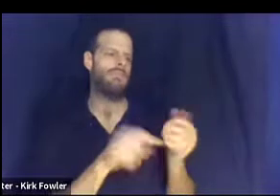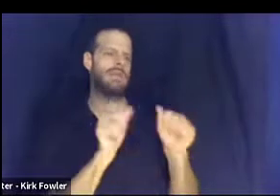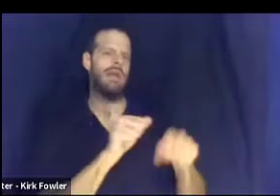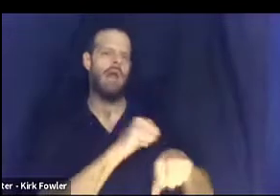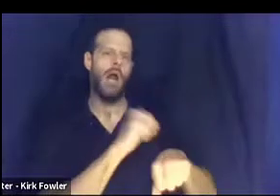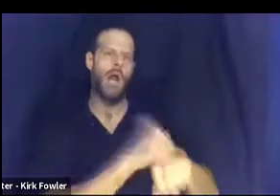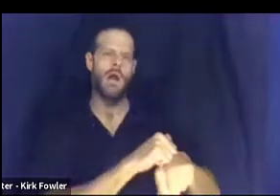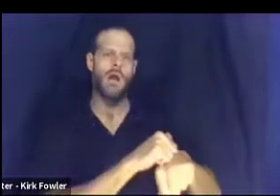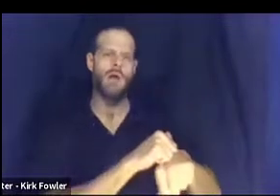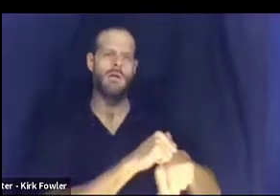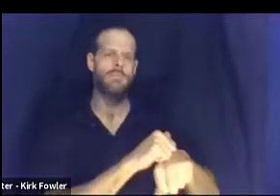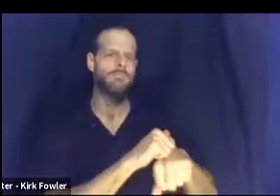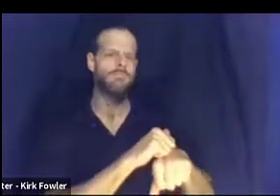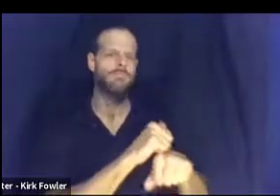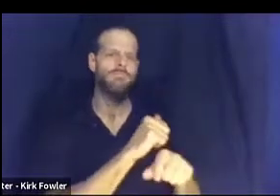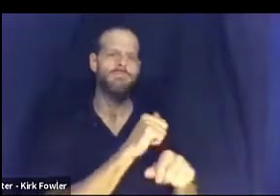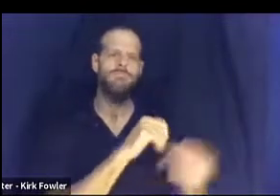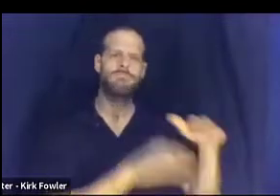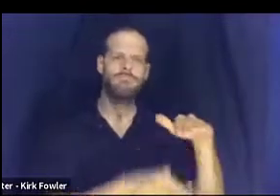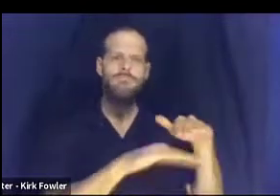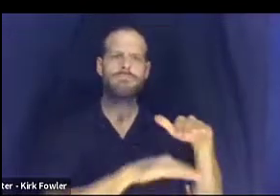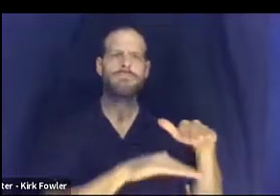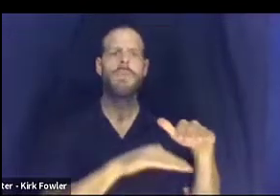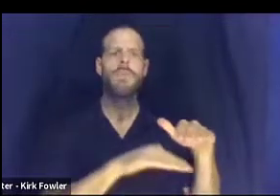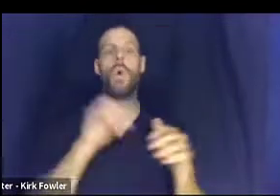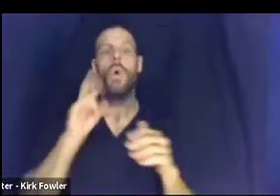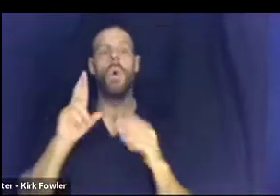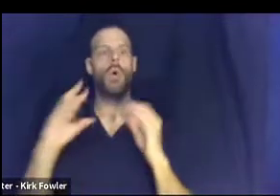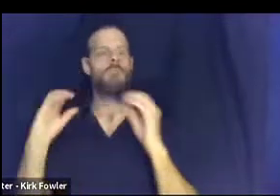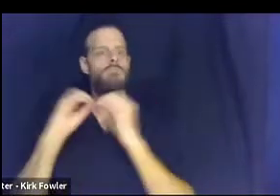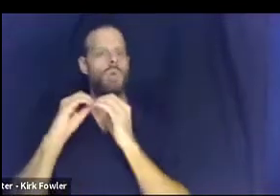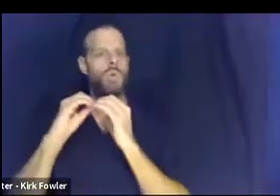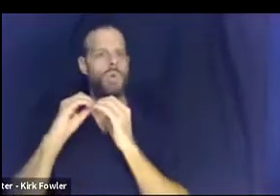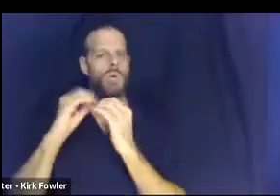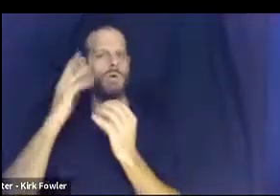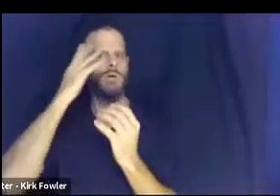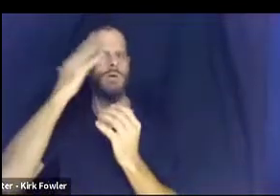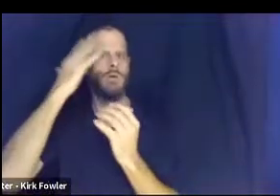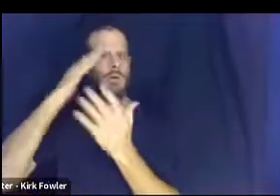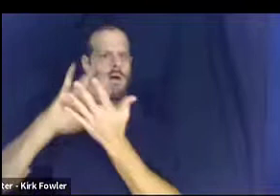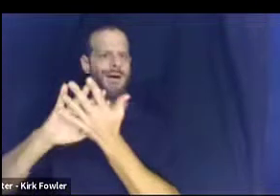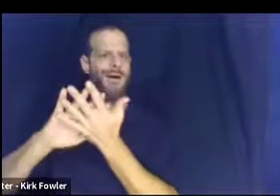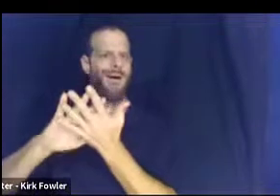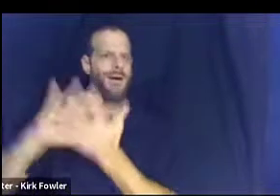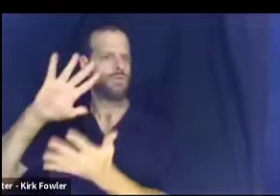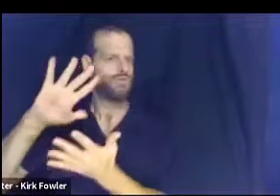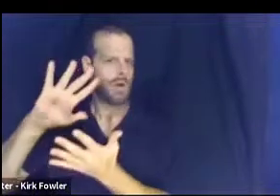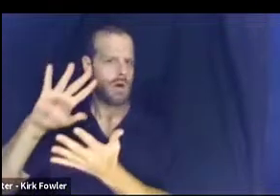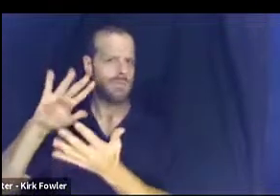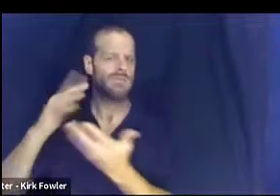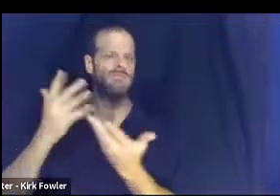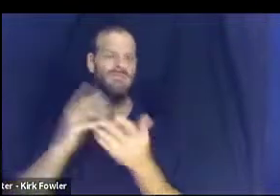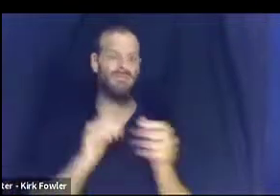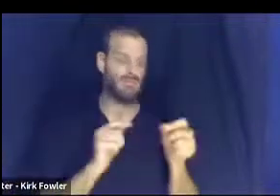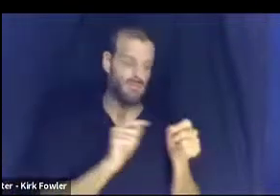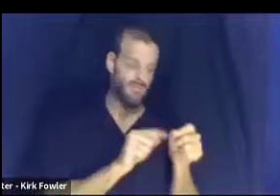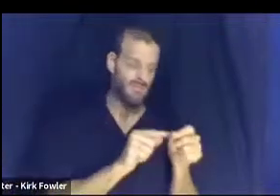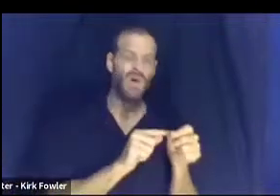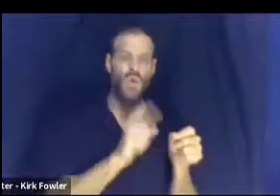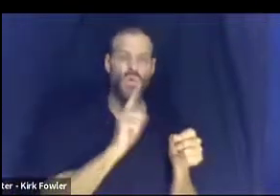a water bottle cap is like a very concrete representation of water, right? That's called iconicity.